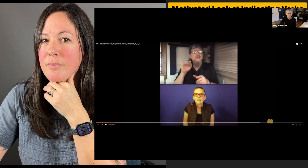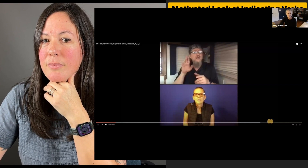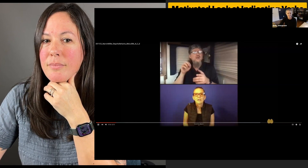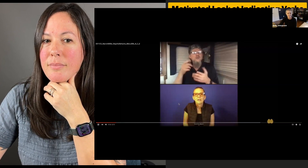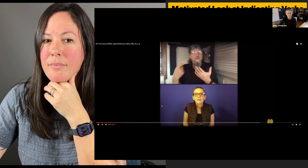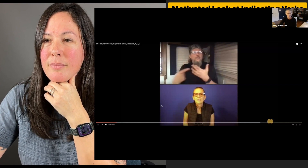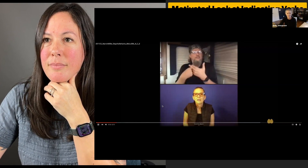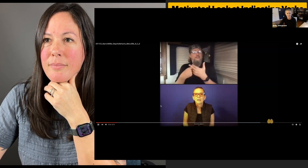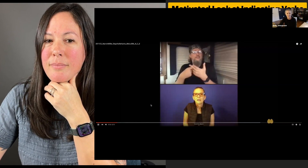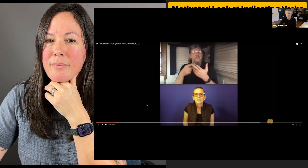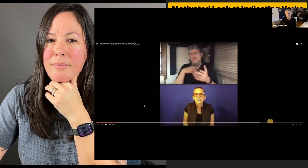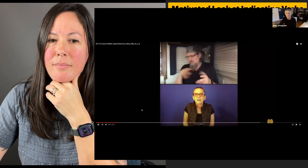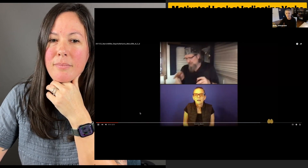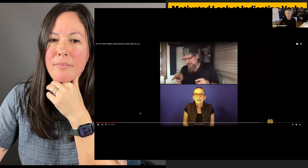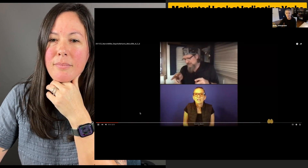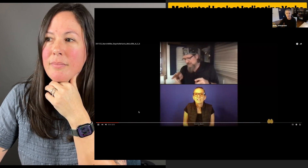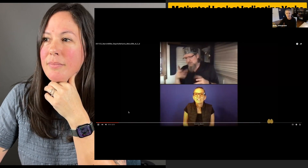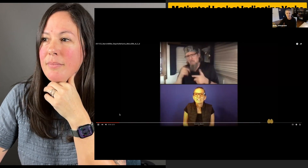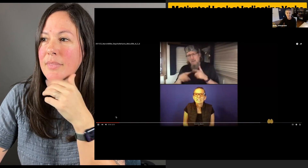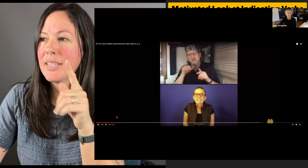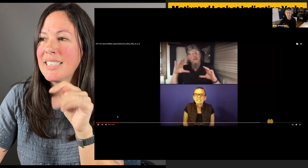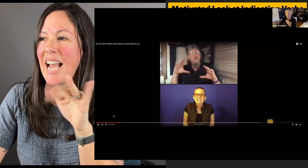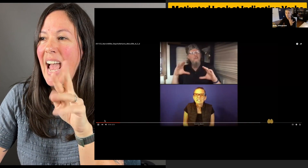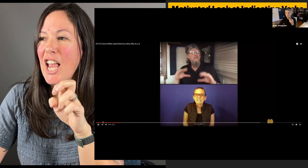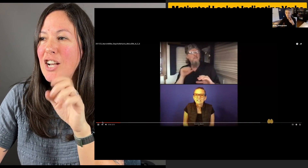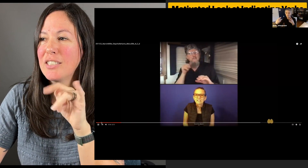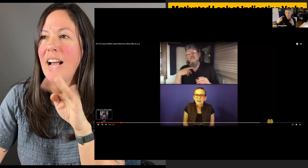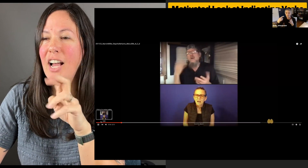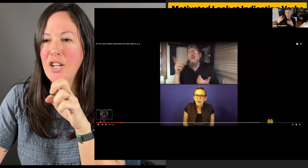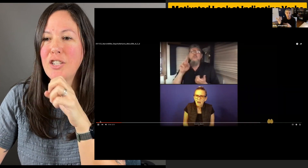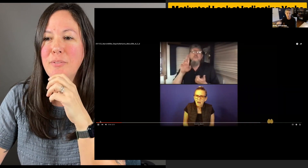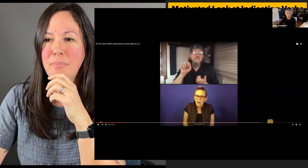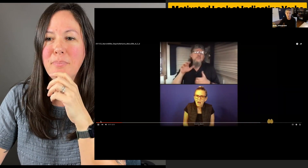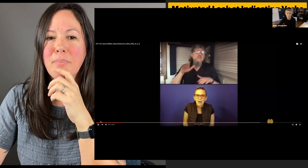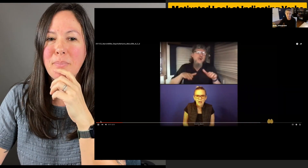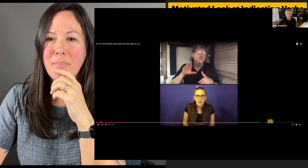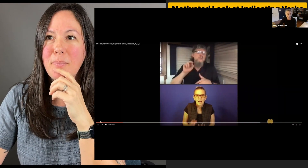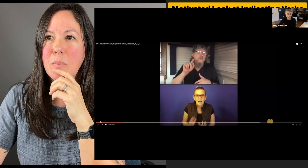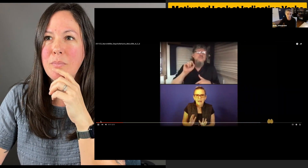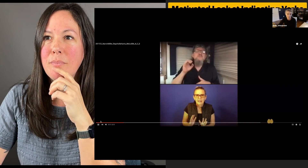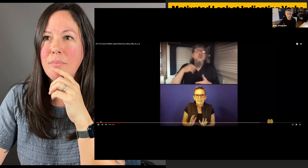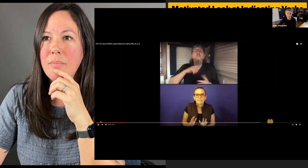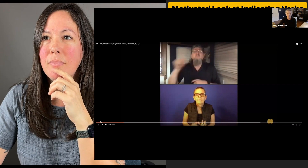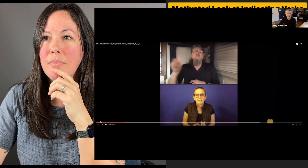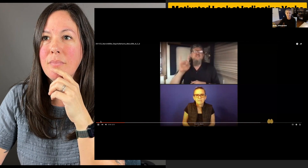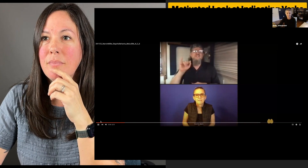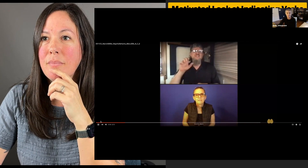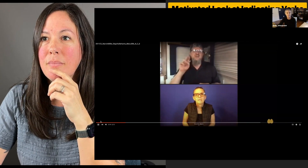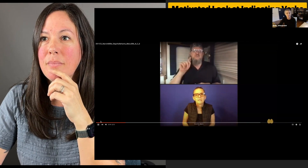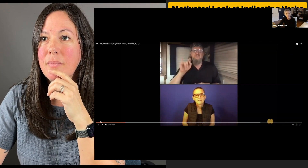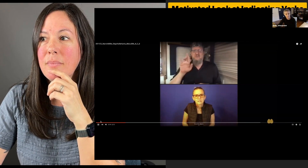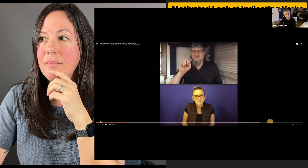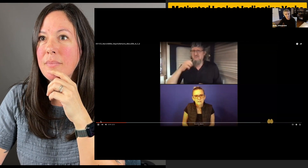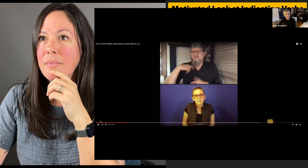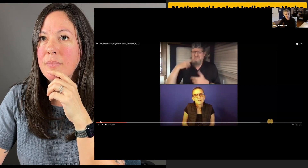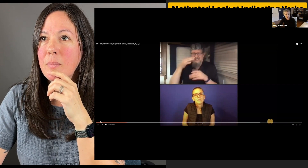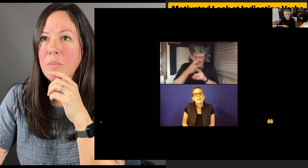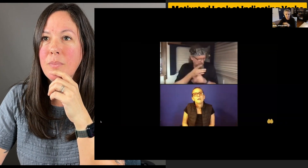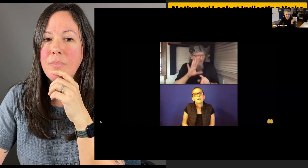I my tire had got punctured by a nail and I had had to go to the tire